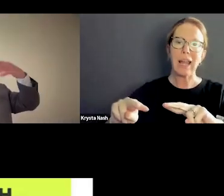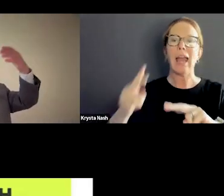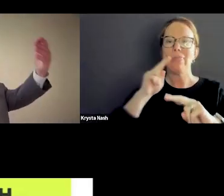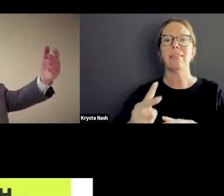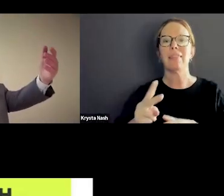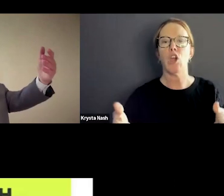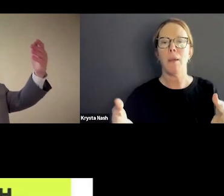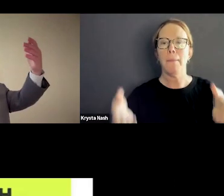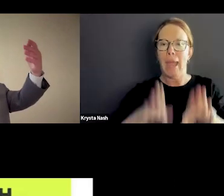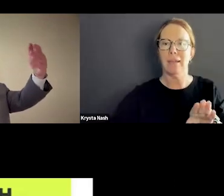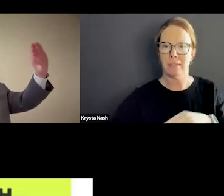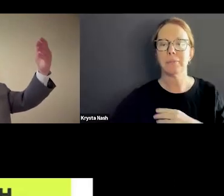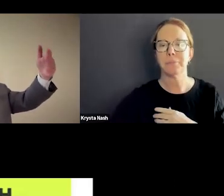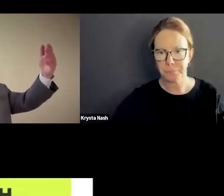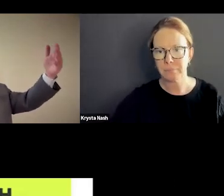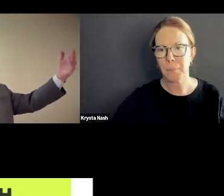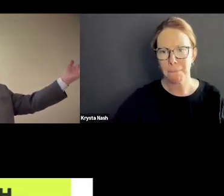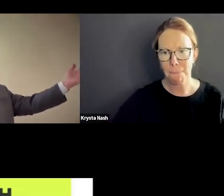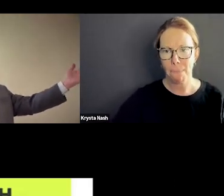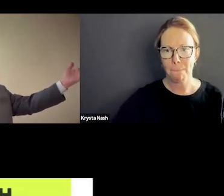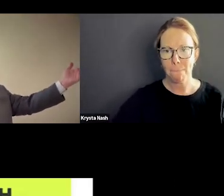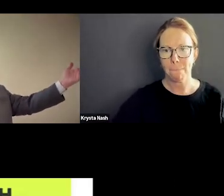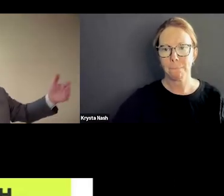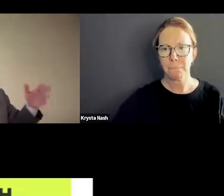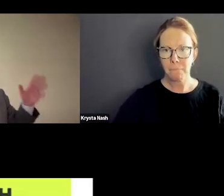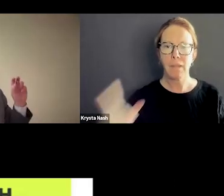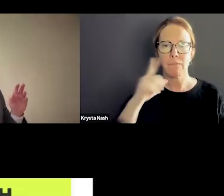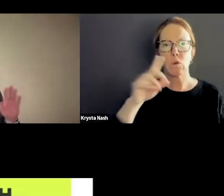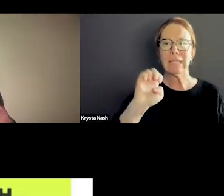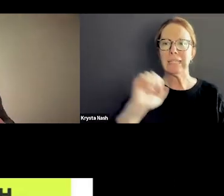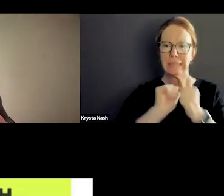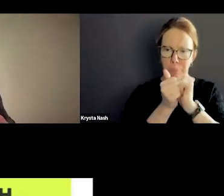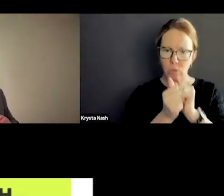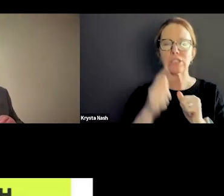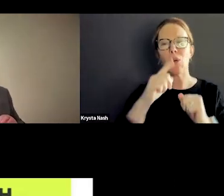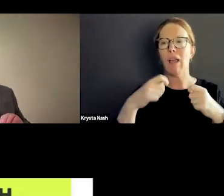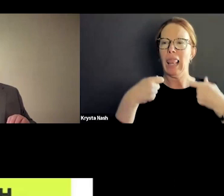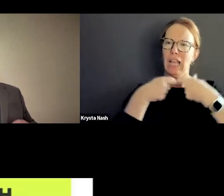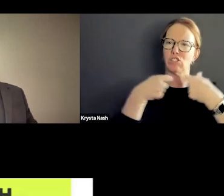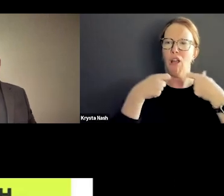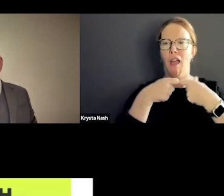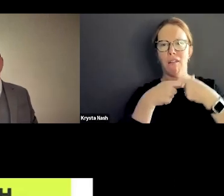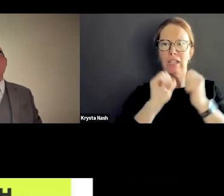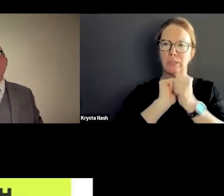or the events that are occur within the sports e-sports activity. So electronic sports playing what we also told them that